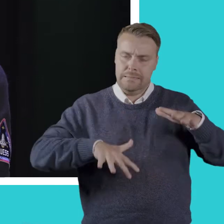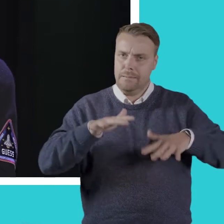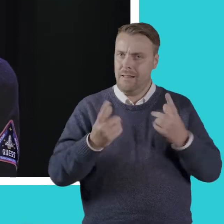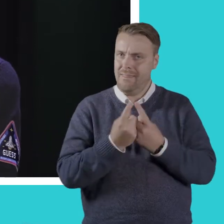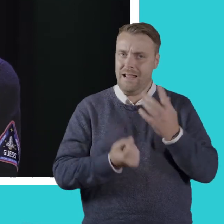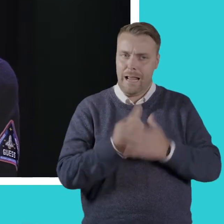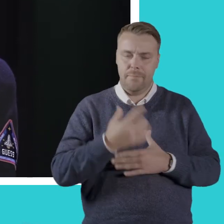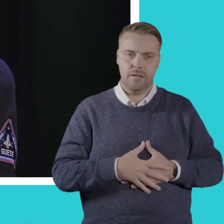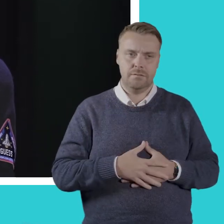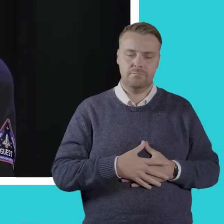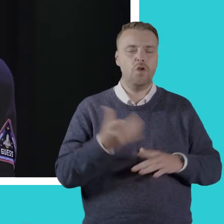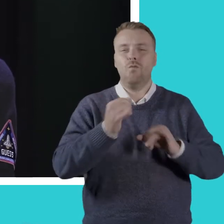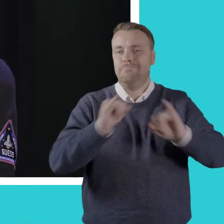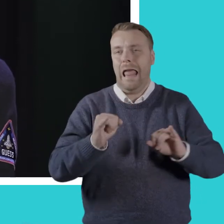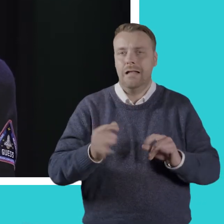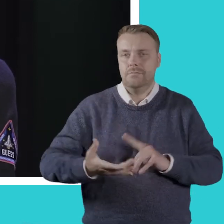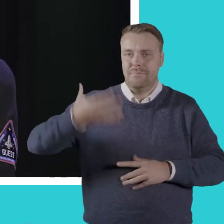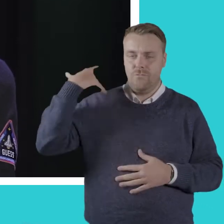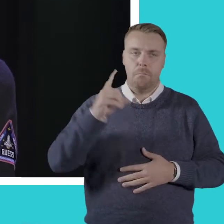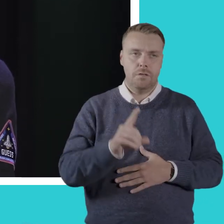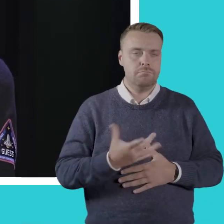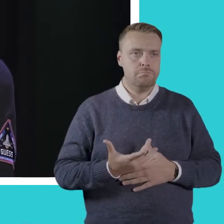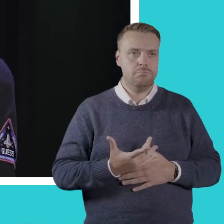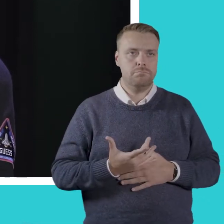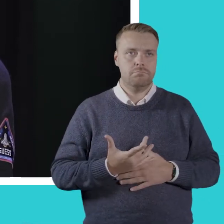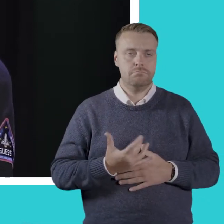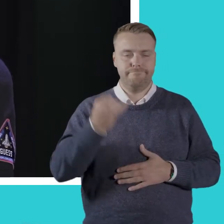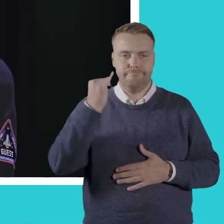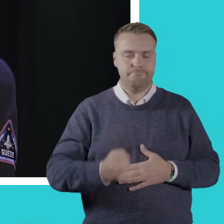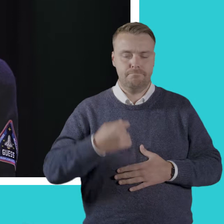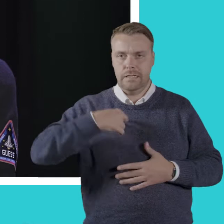obviously on that magnitude but unfortunately I've experienced the fact that even people that didn't